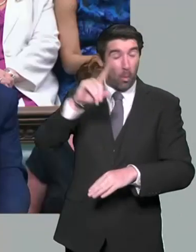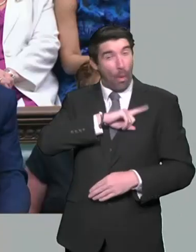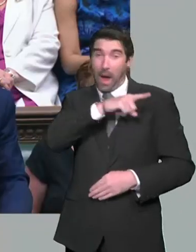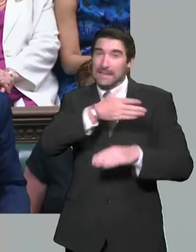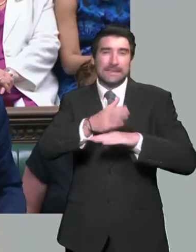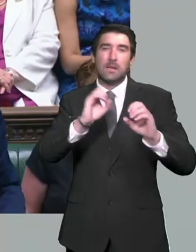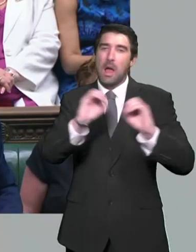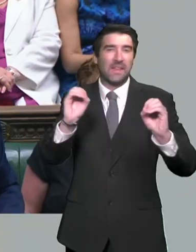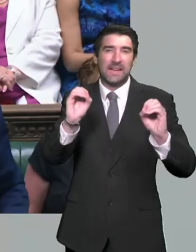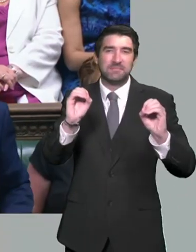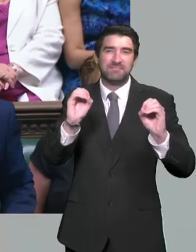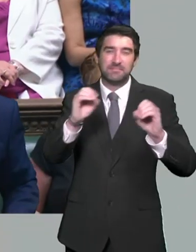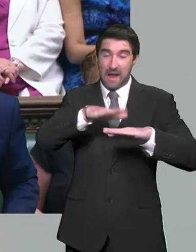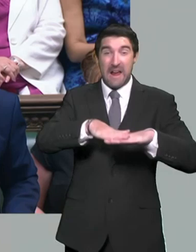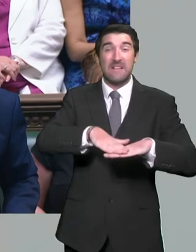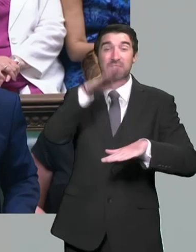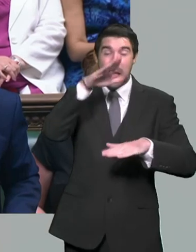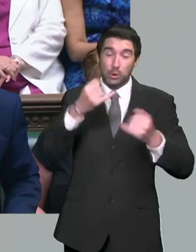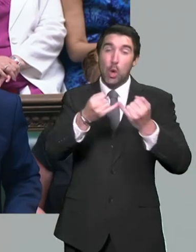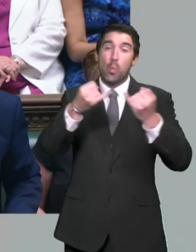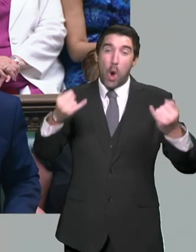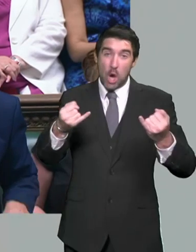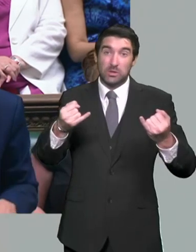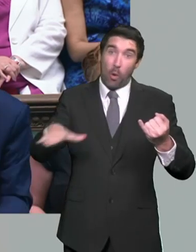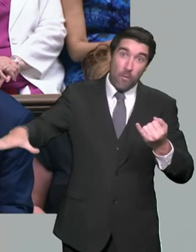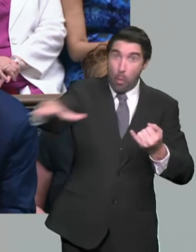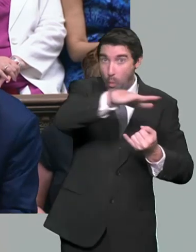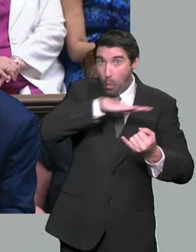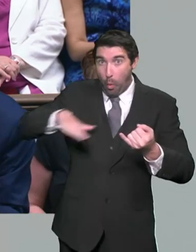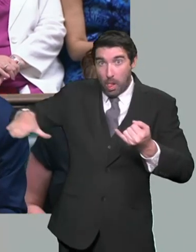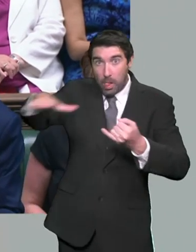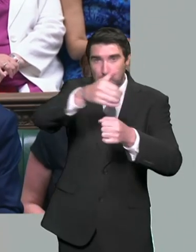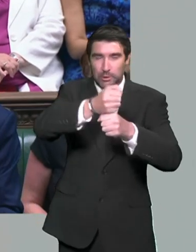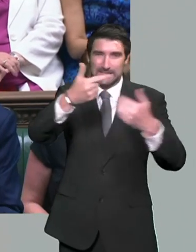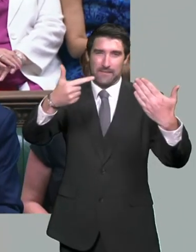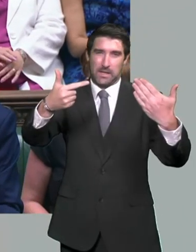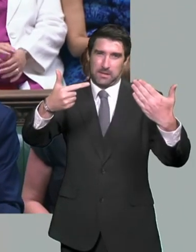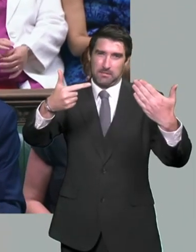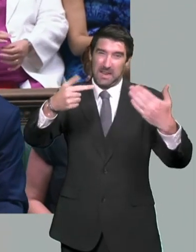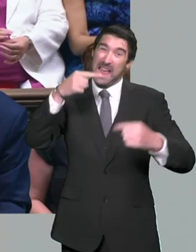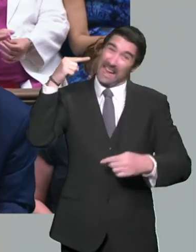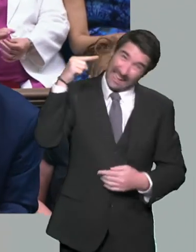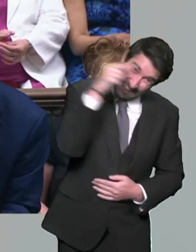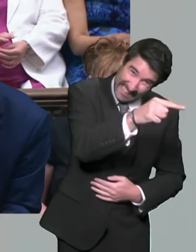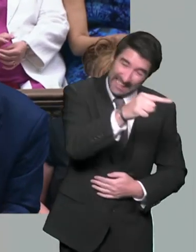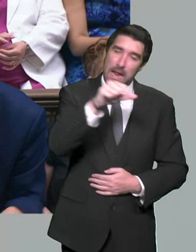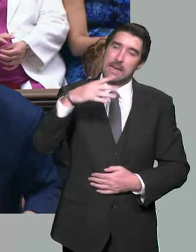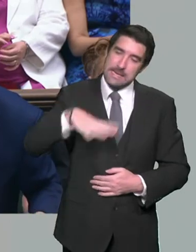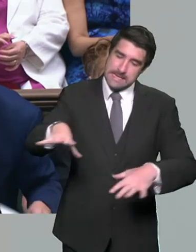When will he accept that he got it badly wrong when he claimed that worries about inflation were “unfounded”?